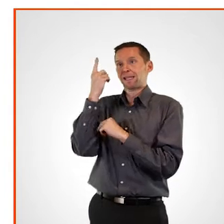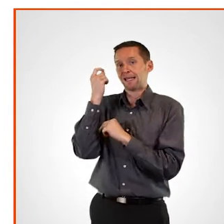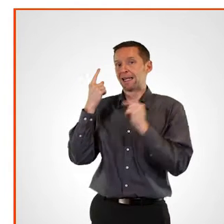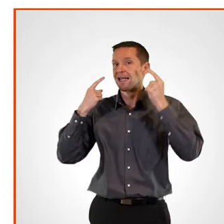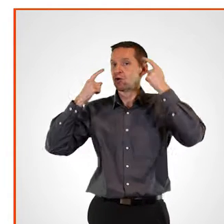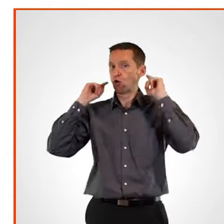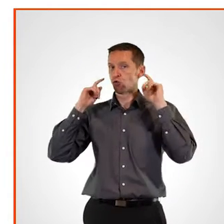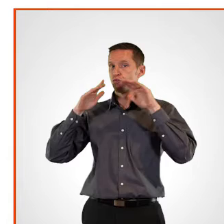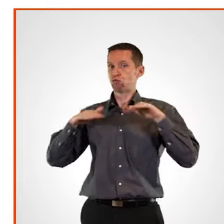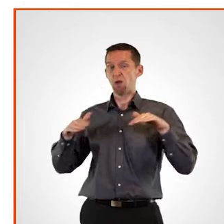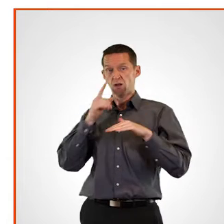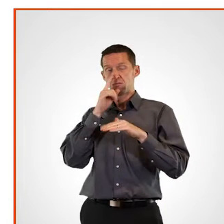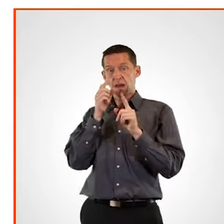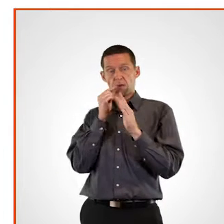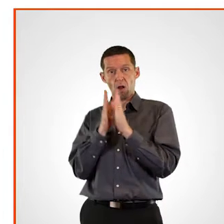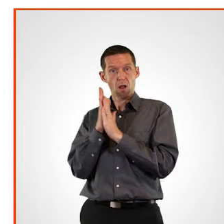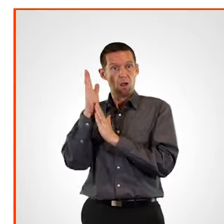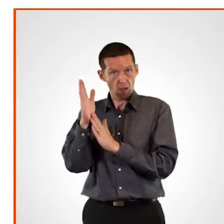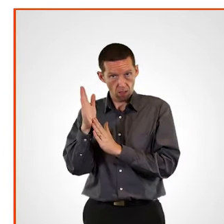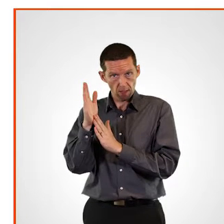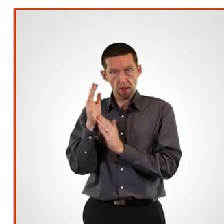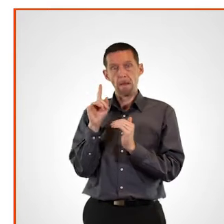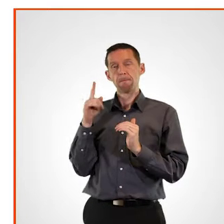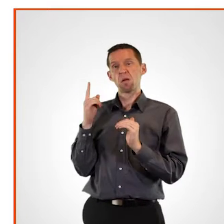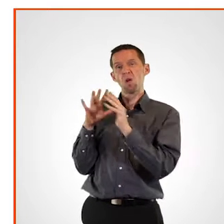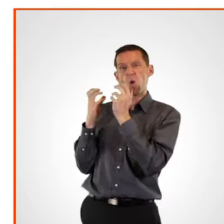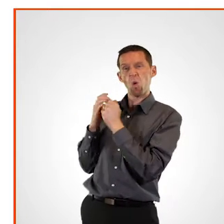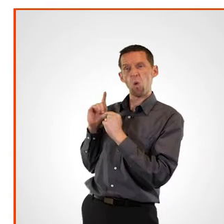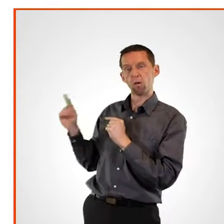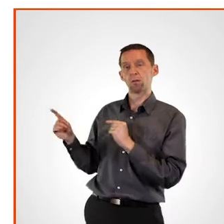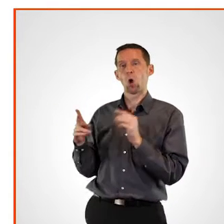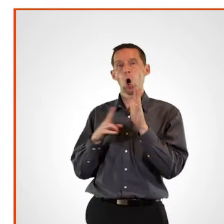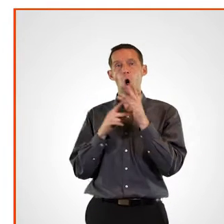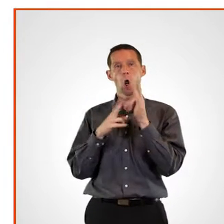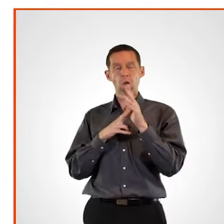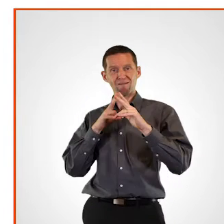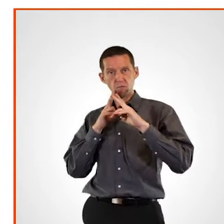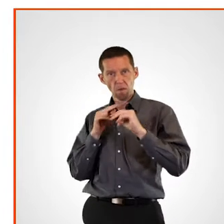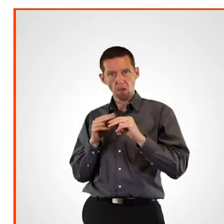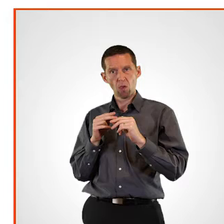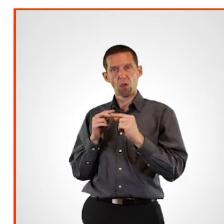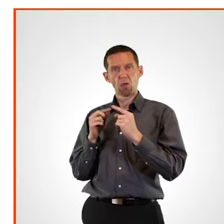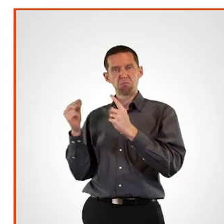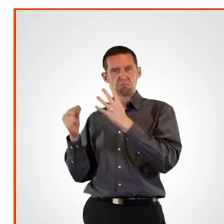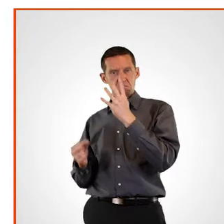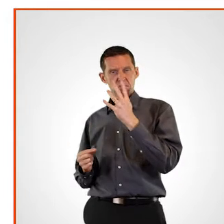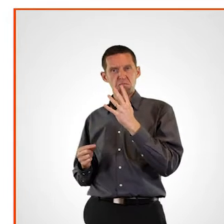with the hearing aid kids being a little bit higher, but overall on everything else, in non-verbal, all the non-verbal areas,